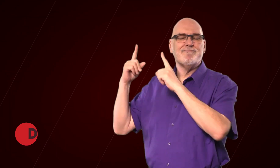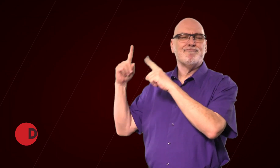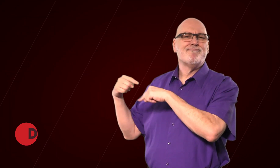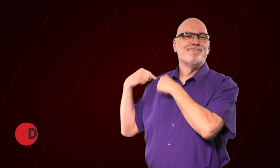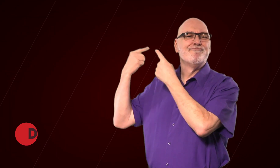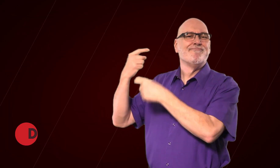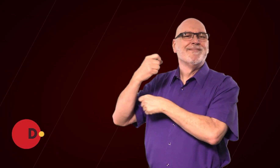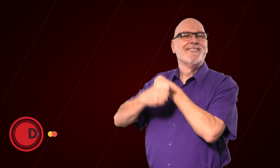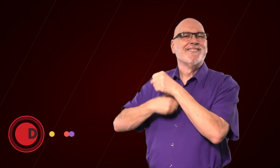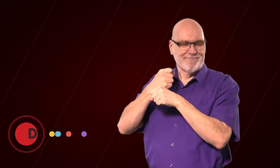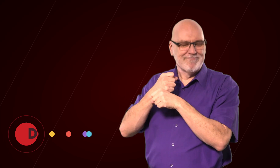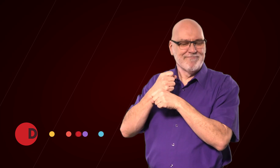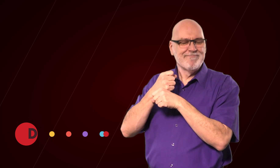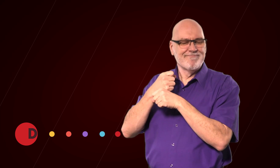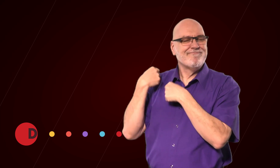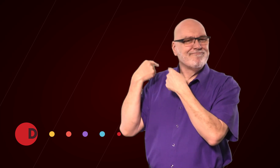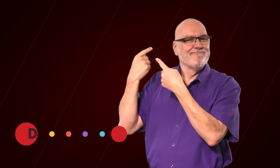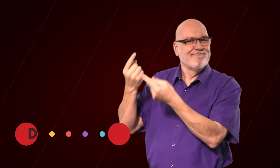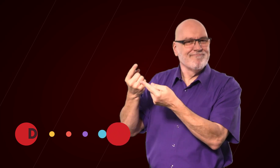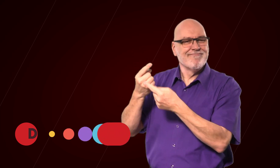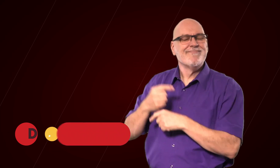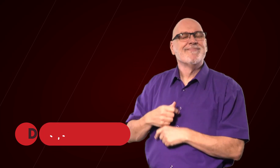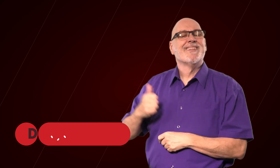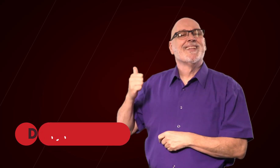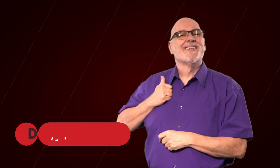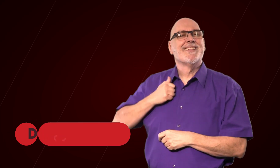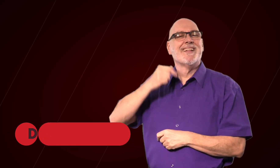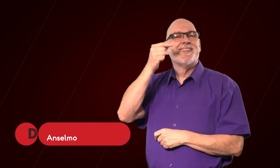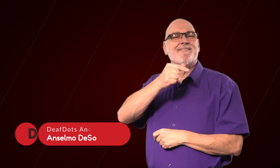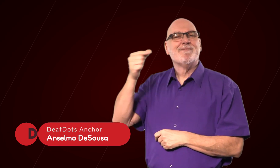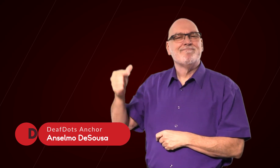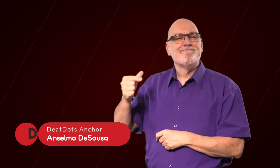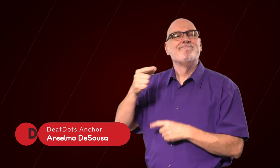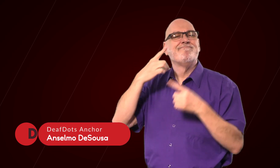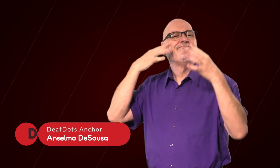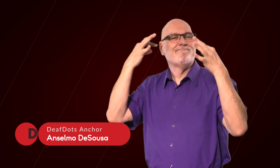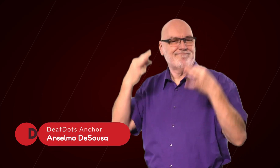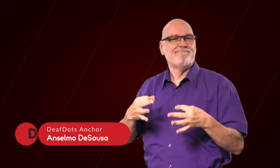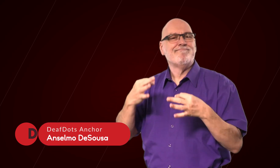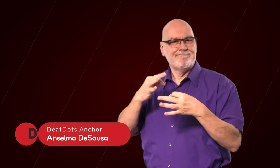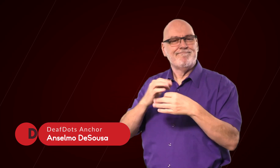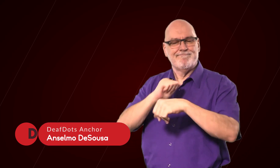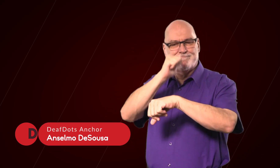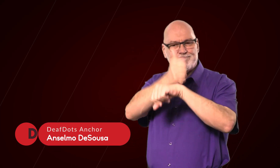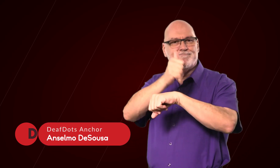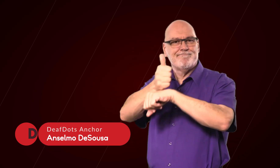[Anselmo]: This past year, the Government of Canada has